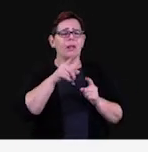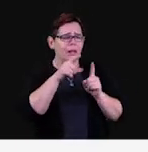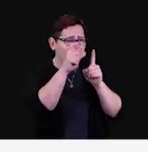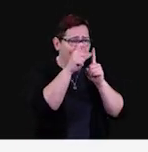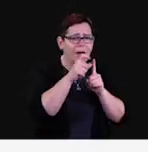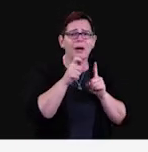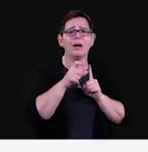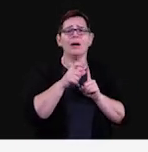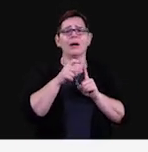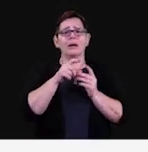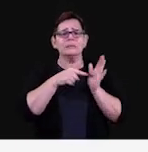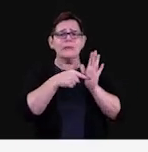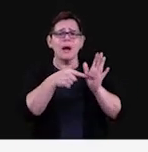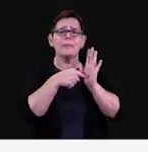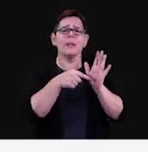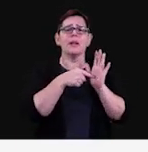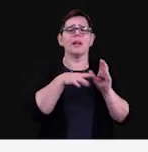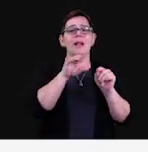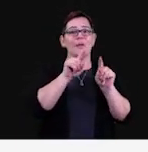Content and topics are updated regularly.